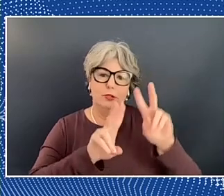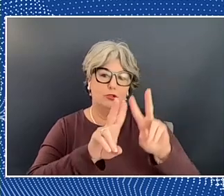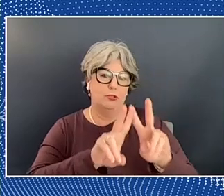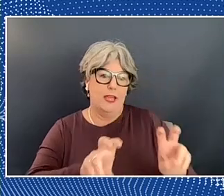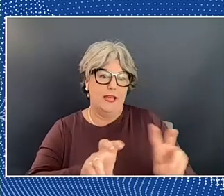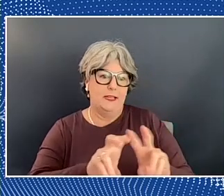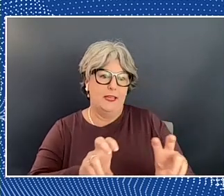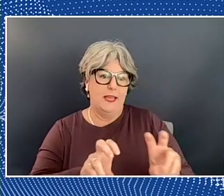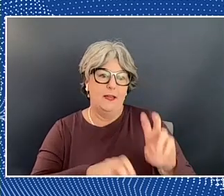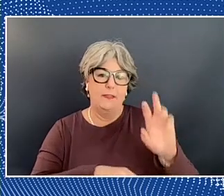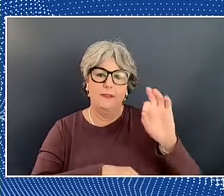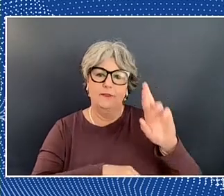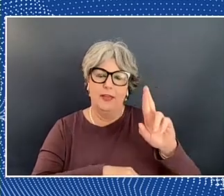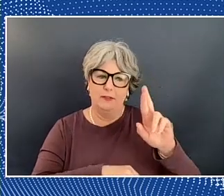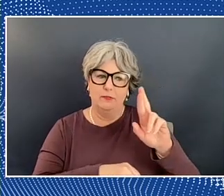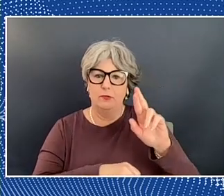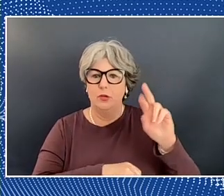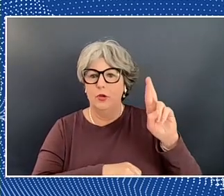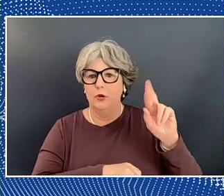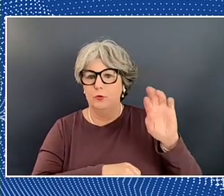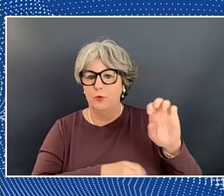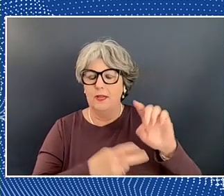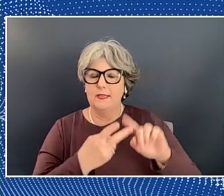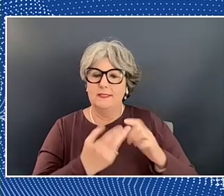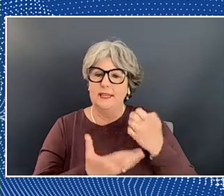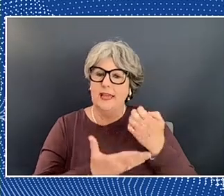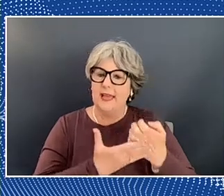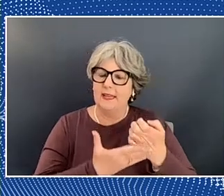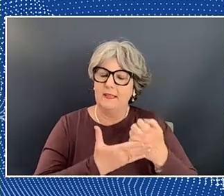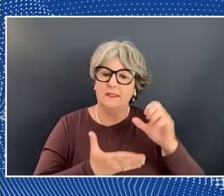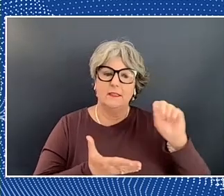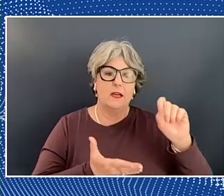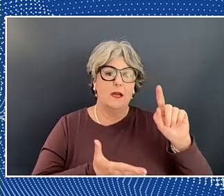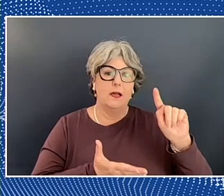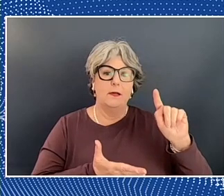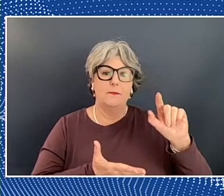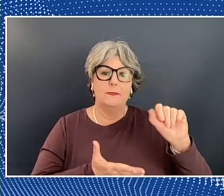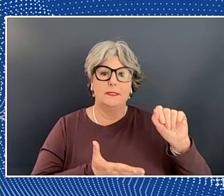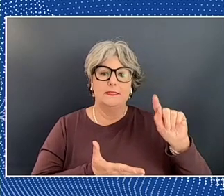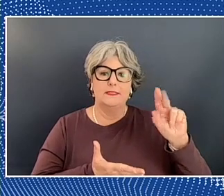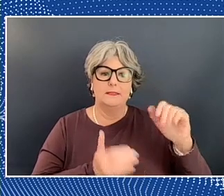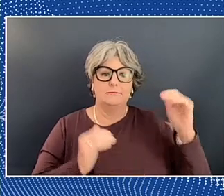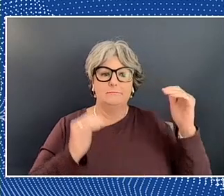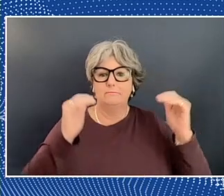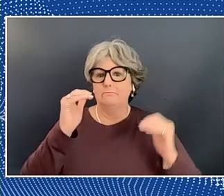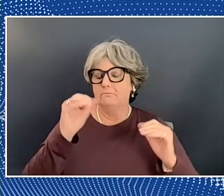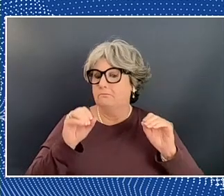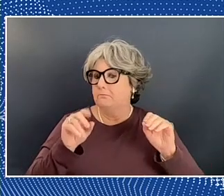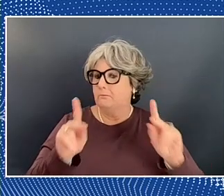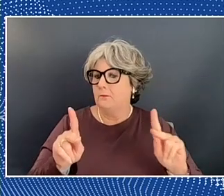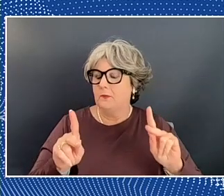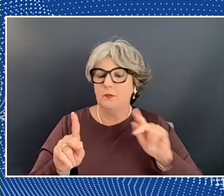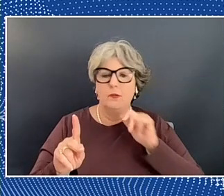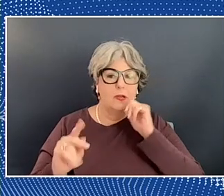factors intersect with race and economic status, recognizing that disparities in educational opportunities contribute to unequal outcomes.